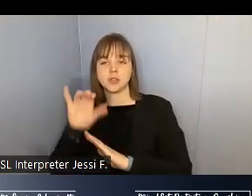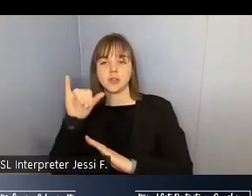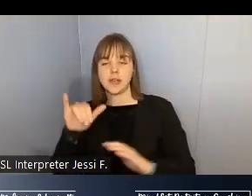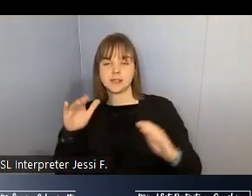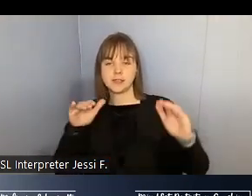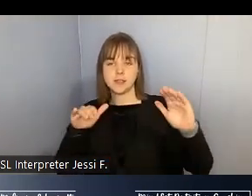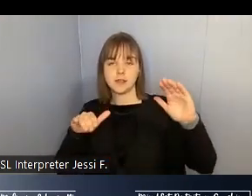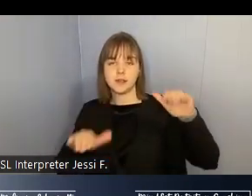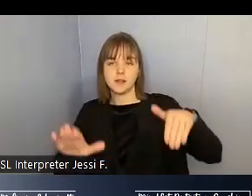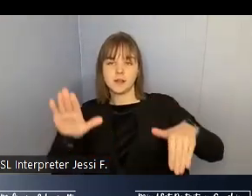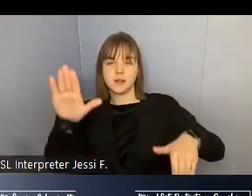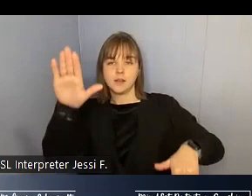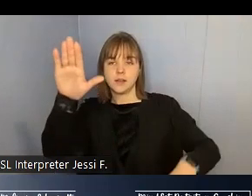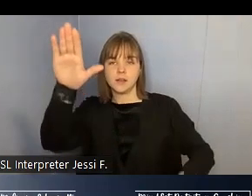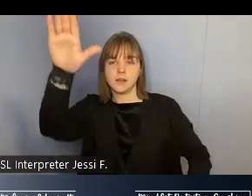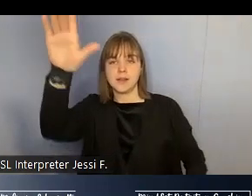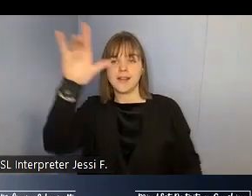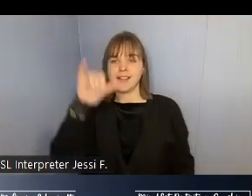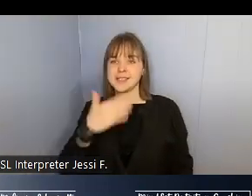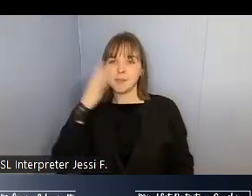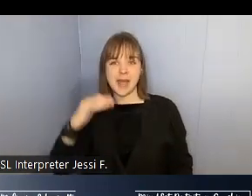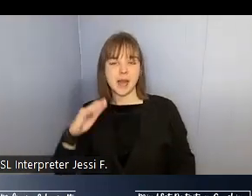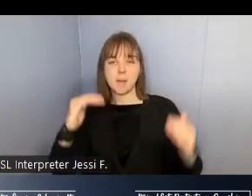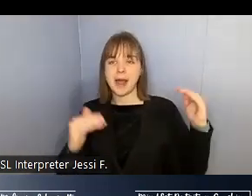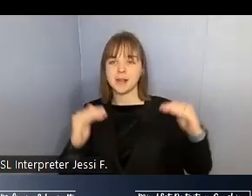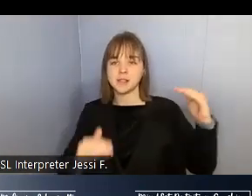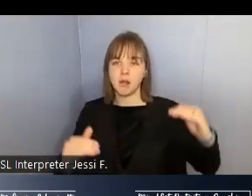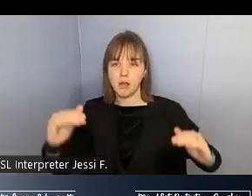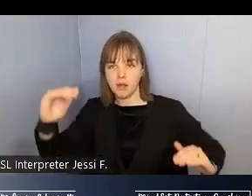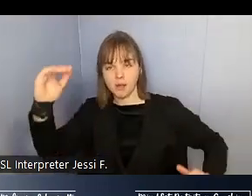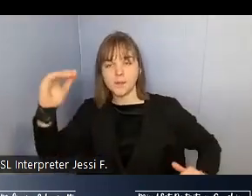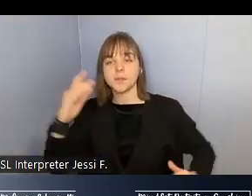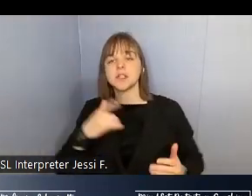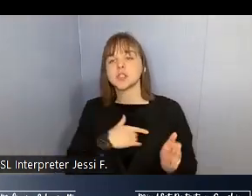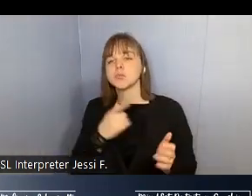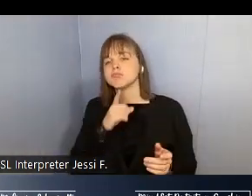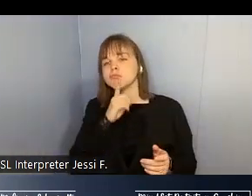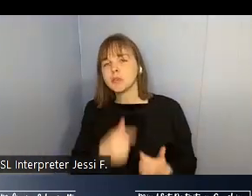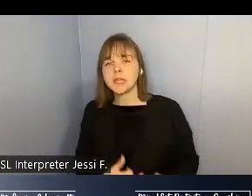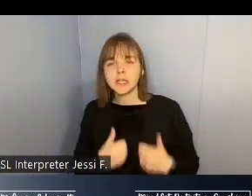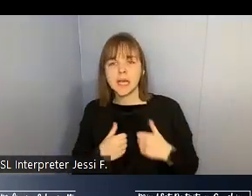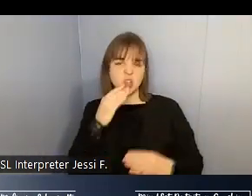with little bit of highs and a little bit of lows, they start to really fluctuate severely. You get tired.